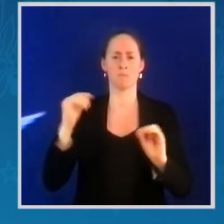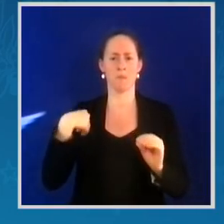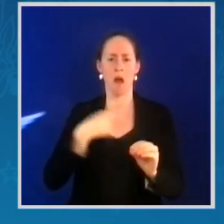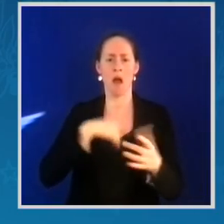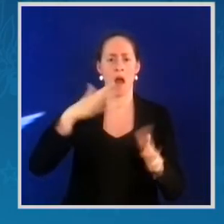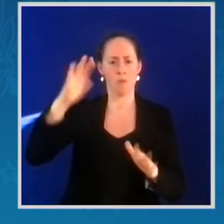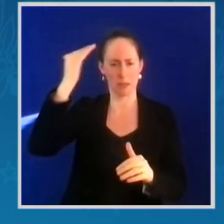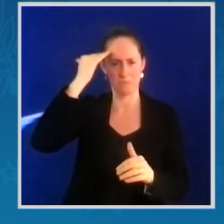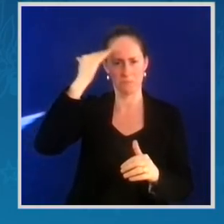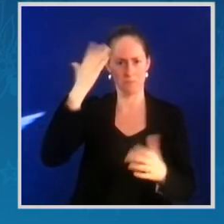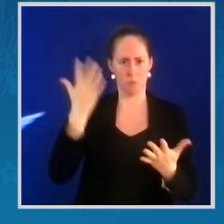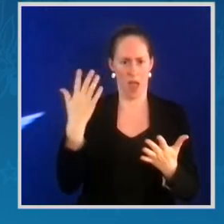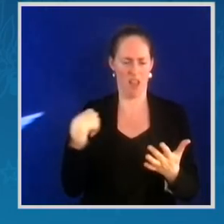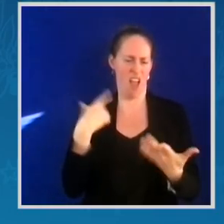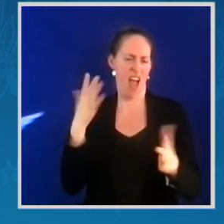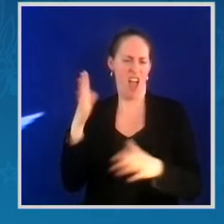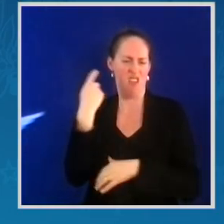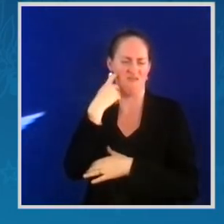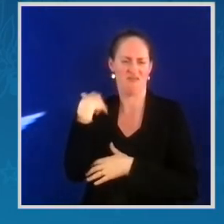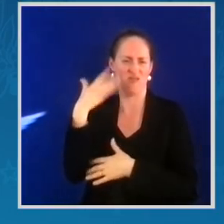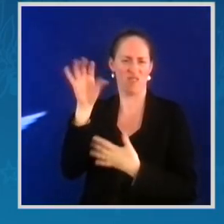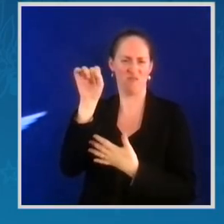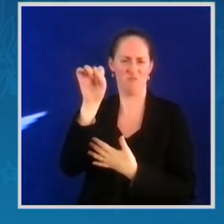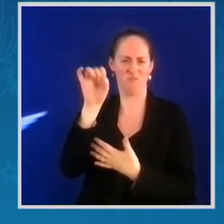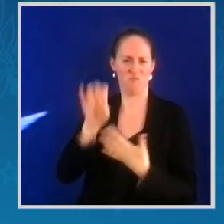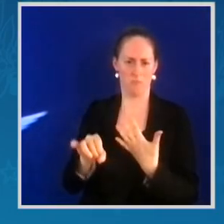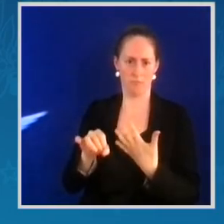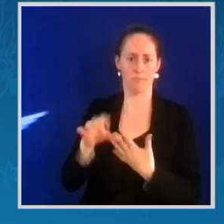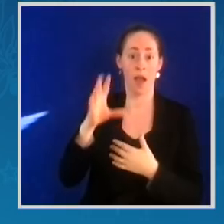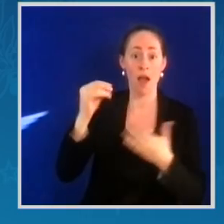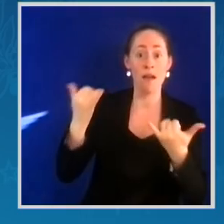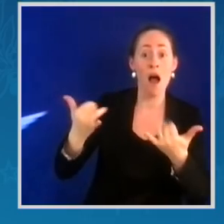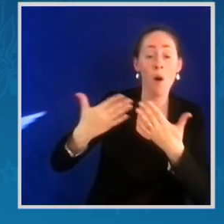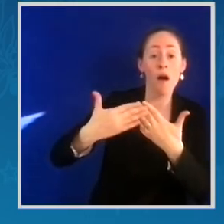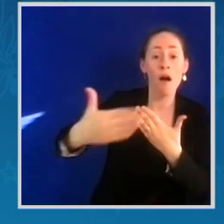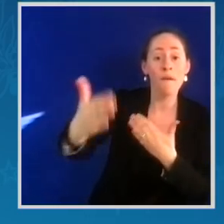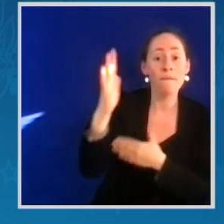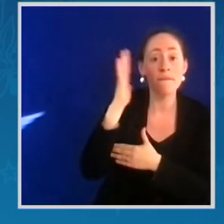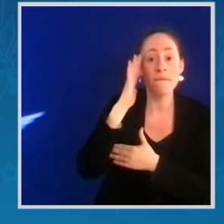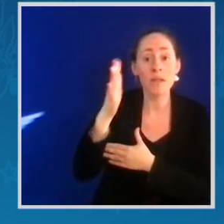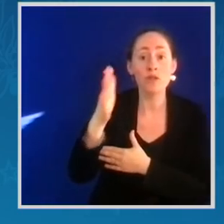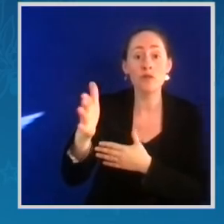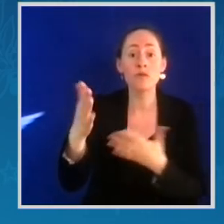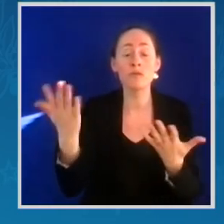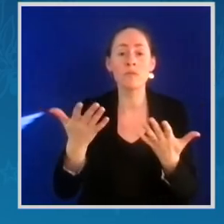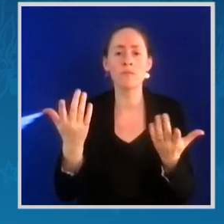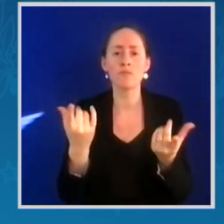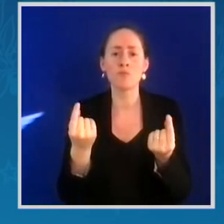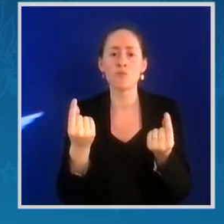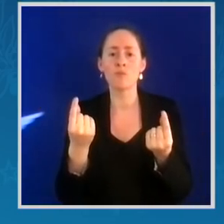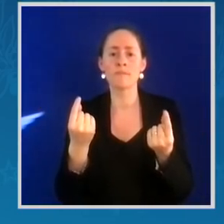much less what will come of those agreements in terms of the work ahead is going to have a very positive impact.